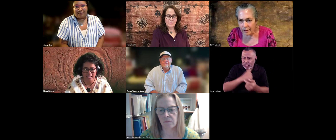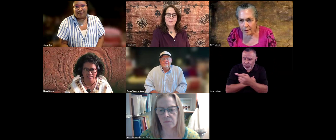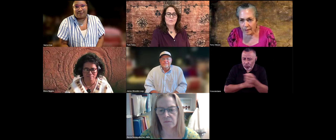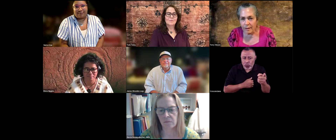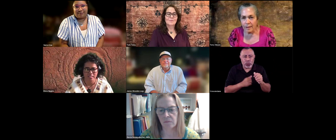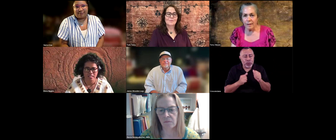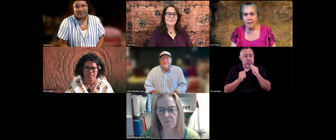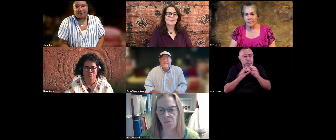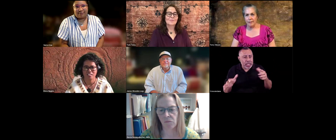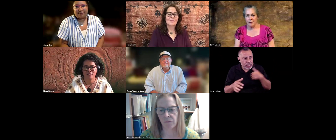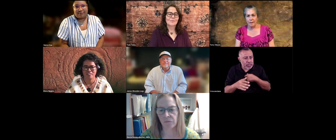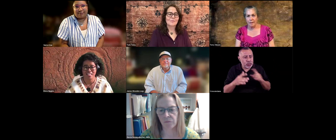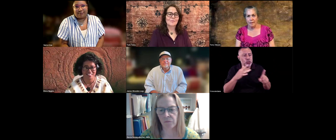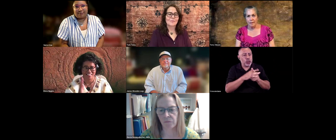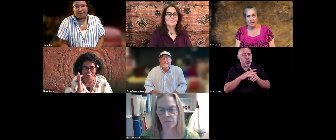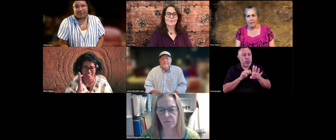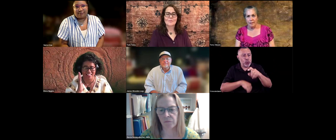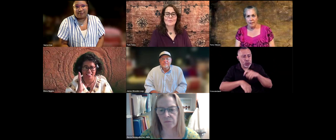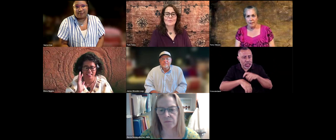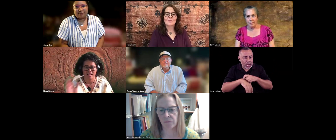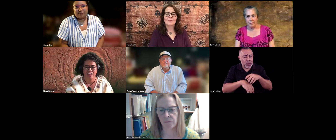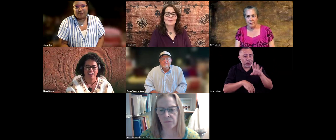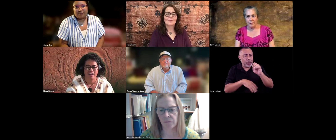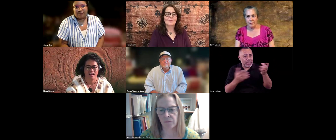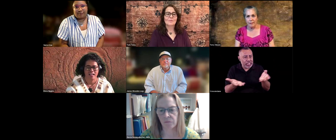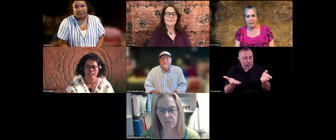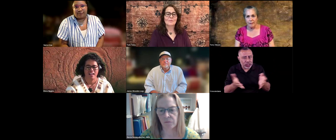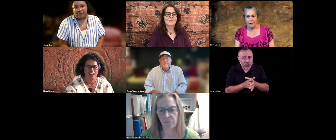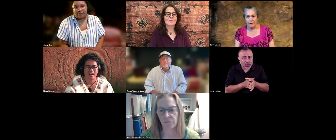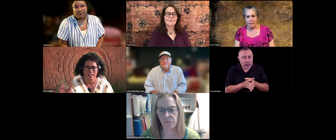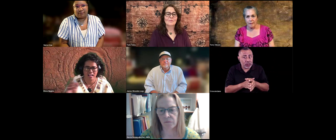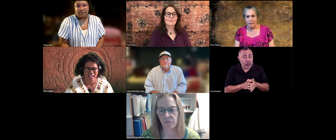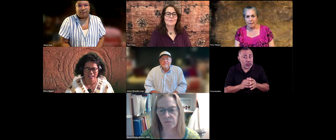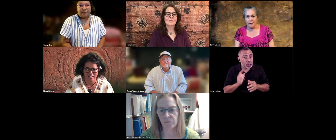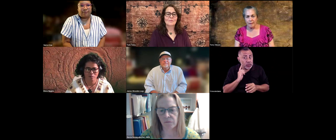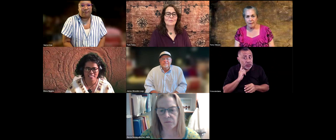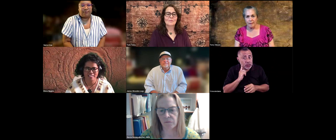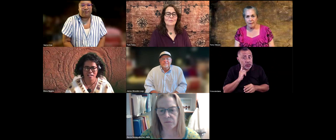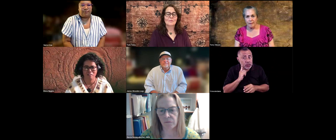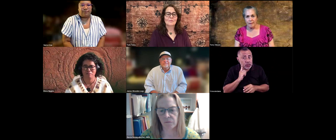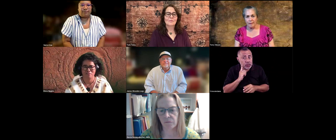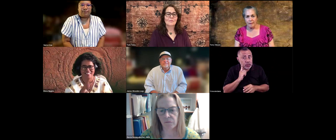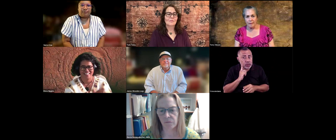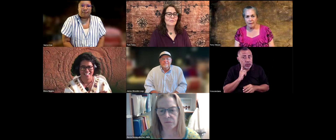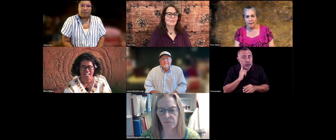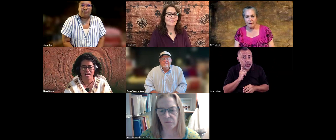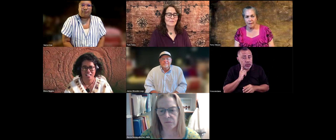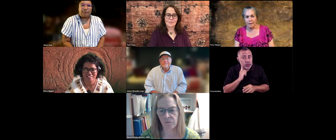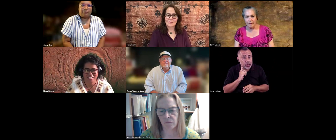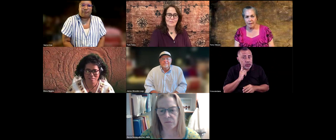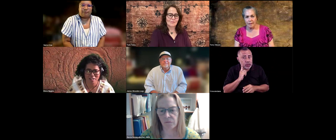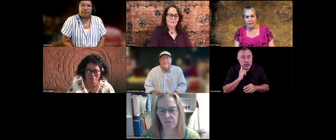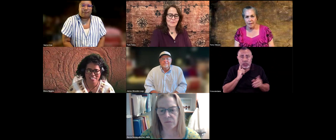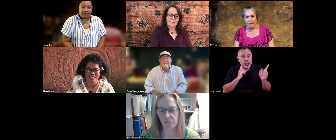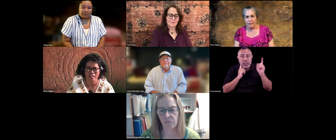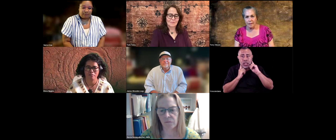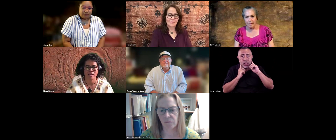To be here. I don't.